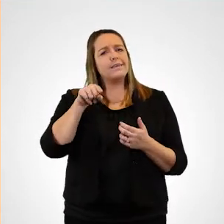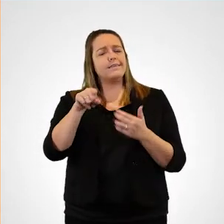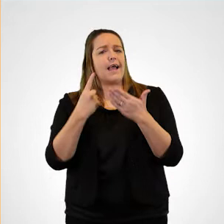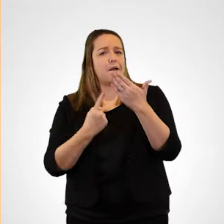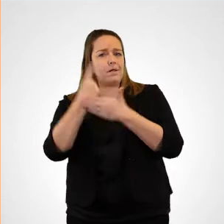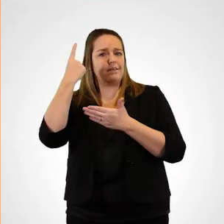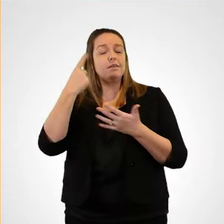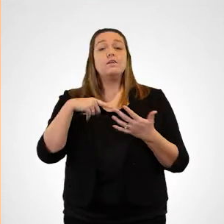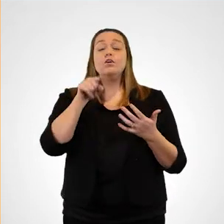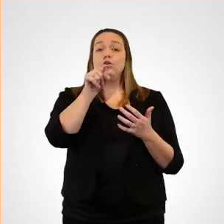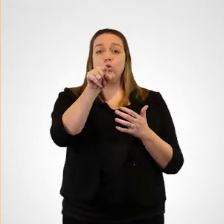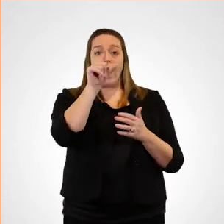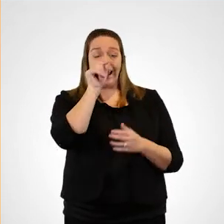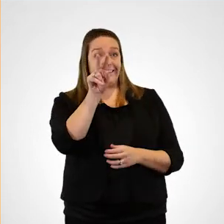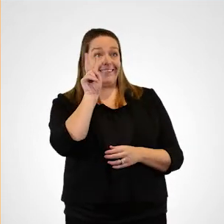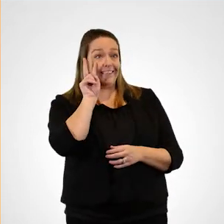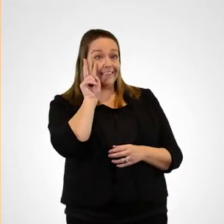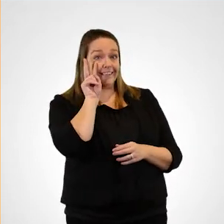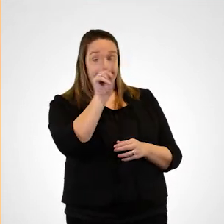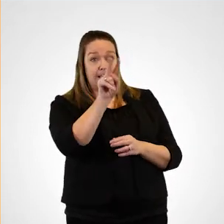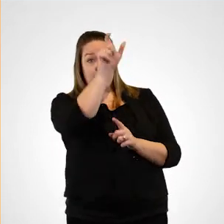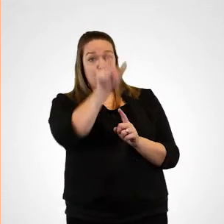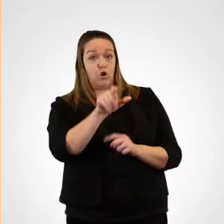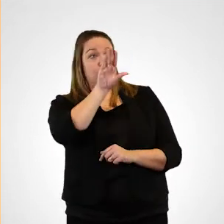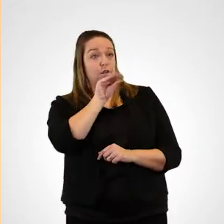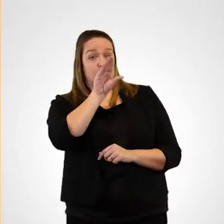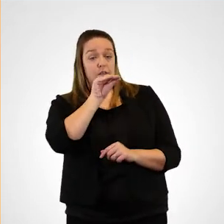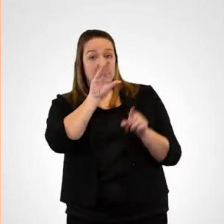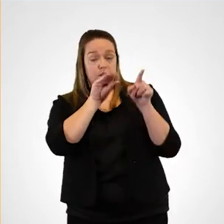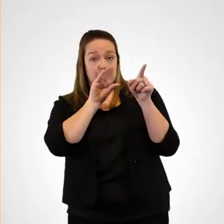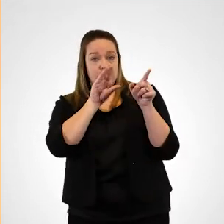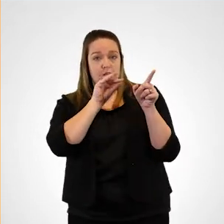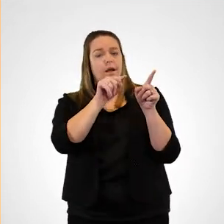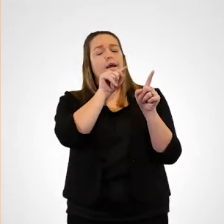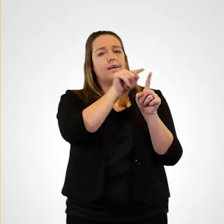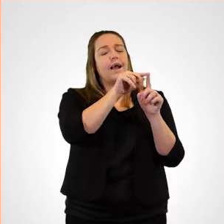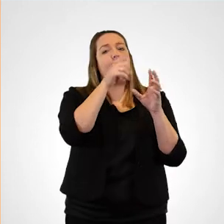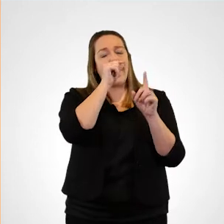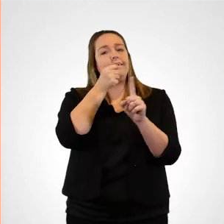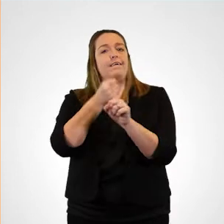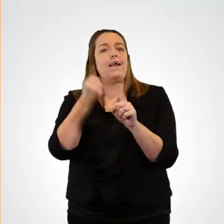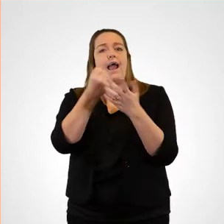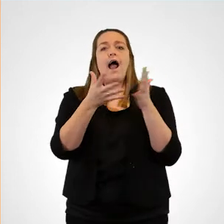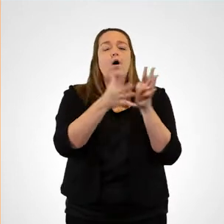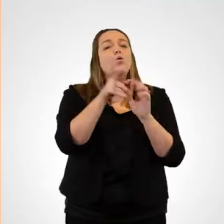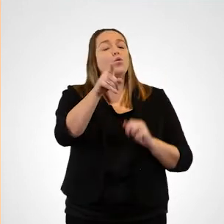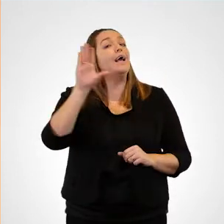is that when you can see the sound that somebody is producing, that actually affects the way that you hear it.